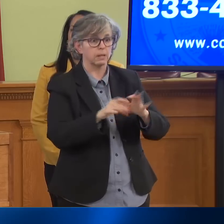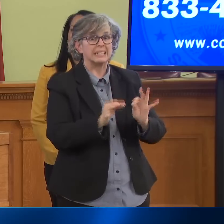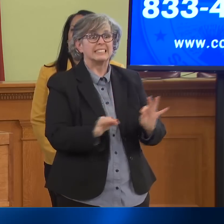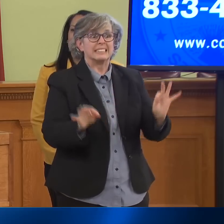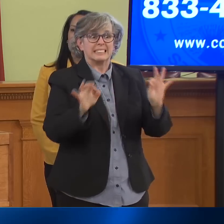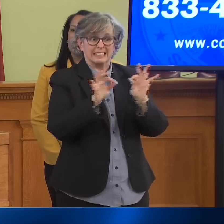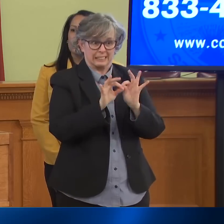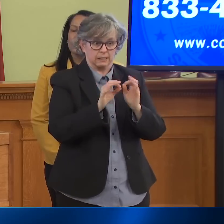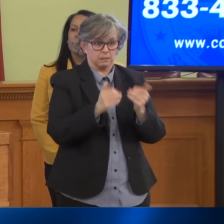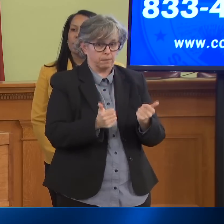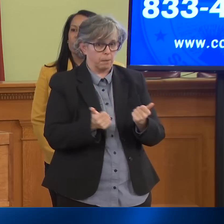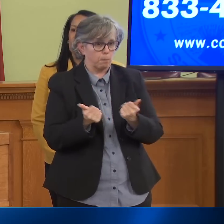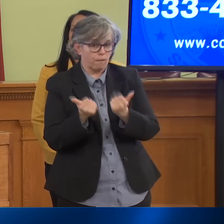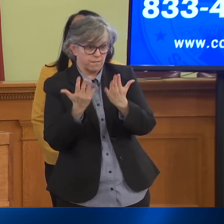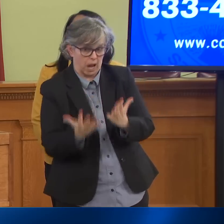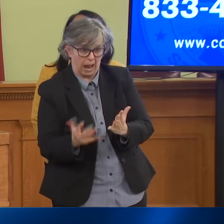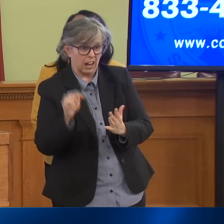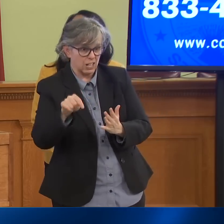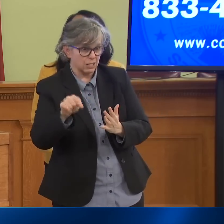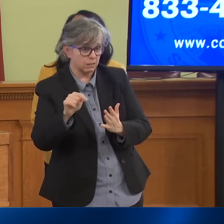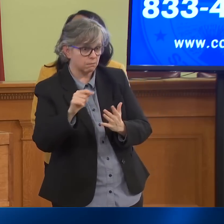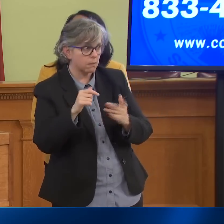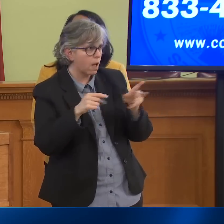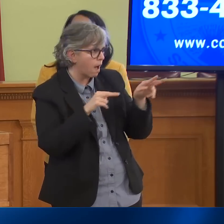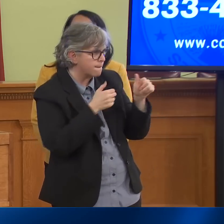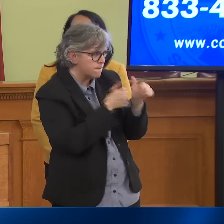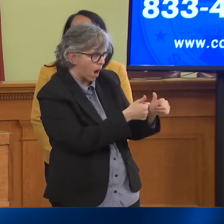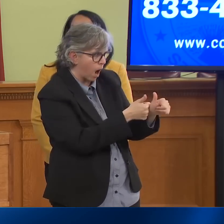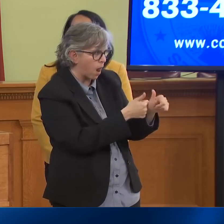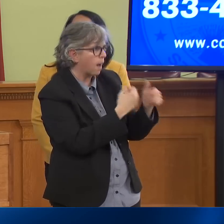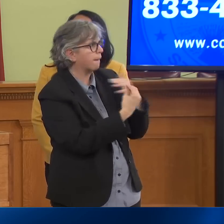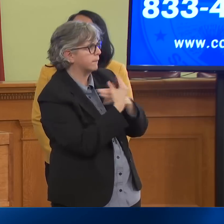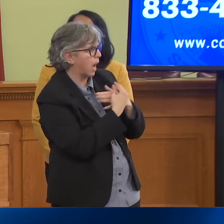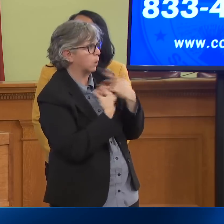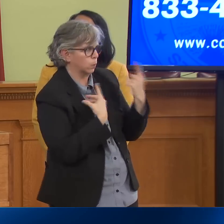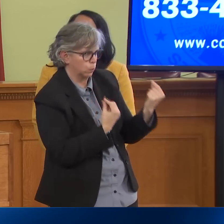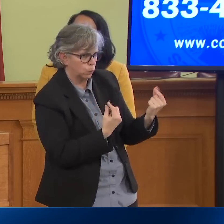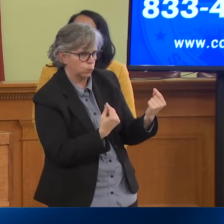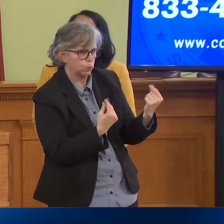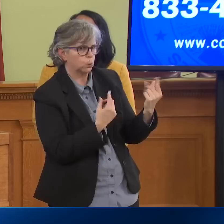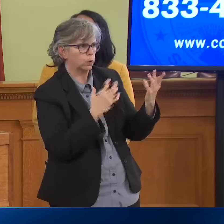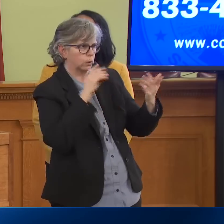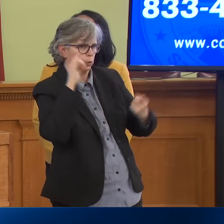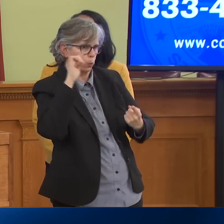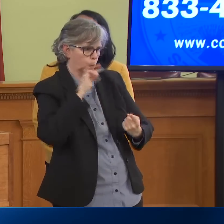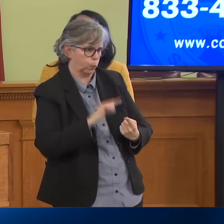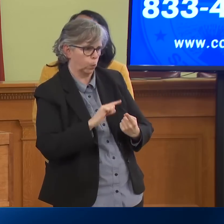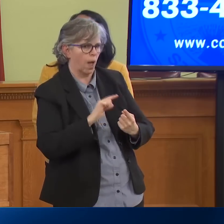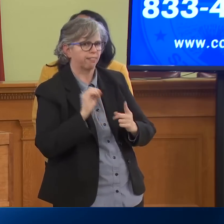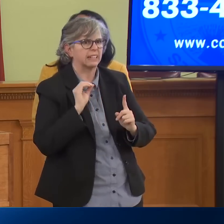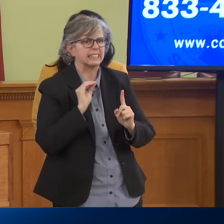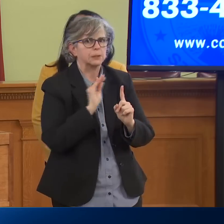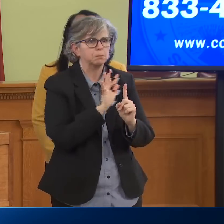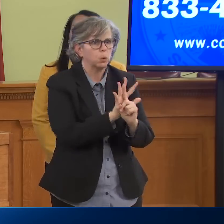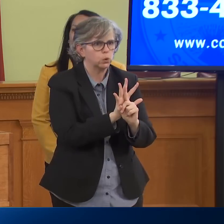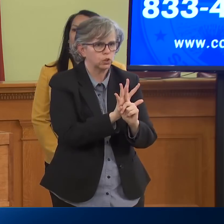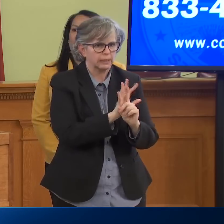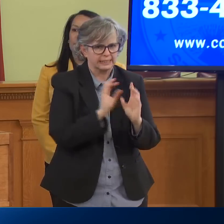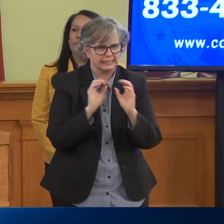NEEDS OF THE PATIENTS, THAT THEY ARE SEEING TODAY AND THE EXPERIENCES THEY ARE HAVING TODAY. THESE CRITICAL PROVIDERS ARE GETTING GUIDANCE ON HOW TO